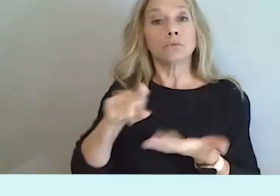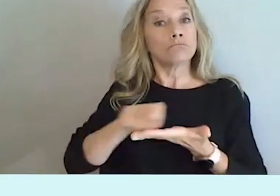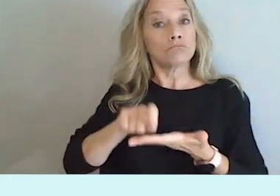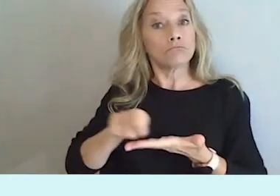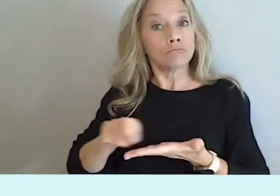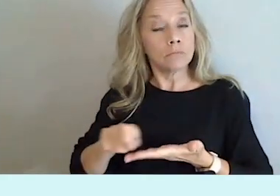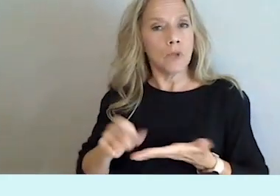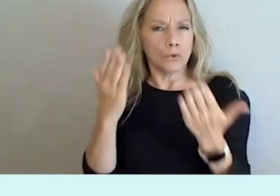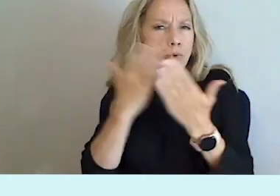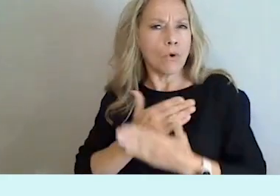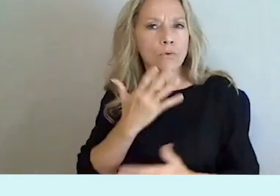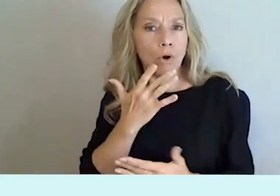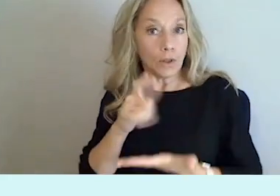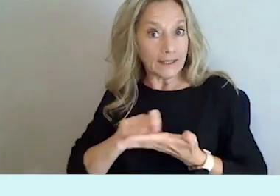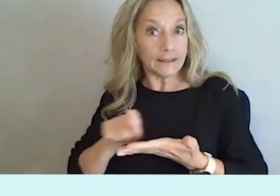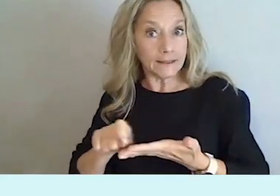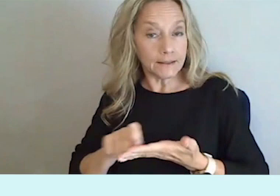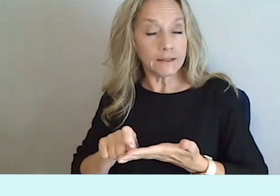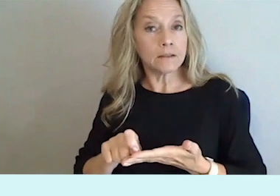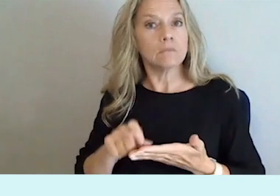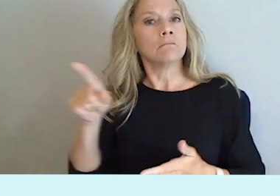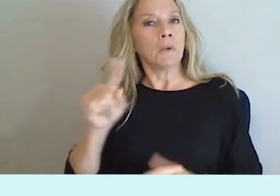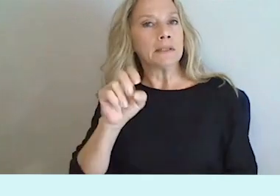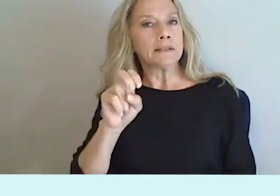renewal packet so TennCare can read what you've written and checked.